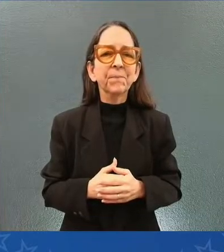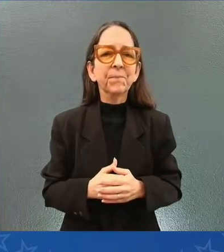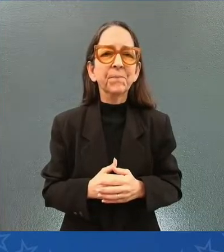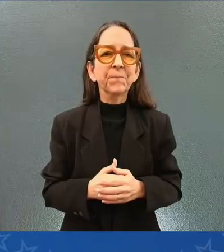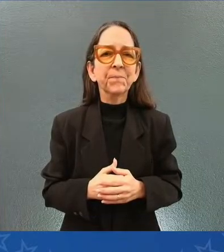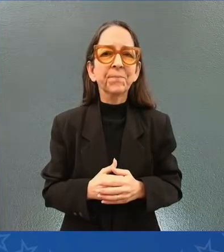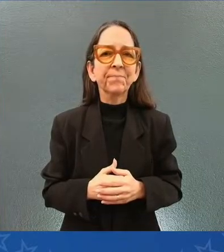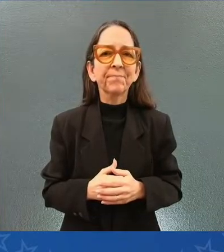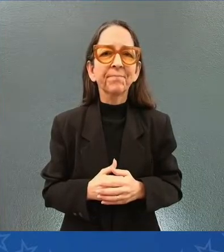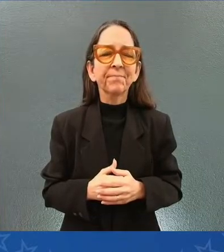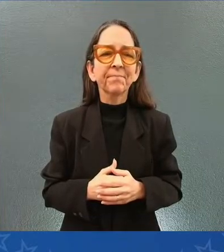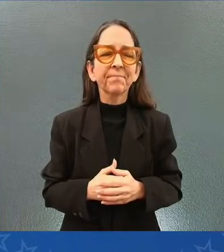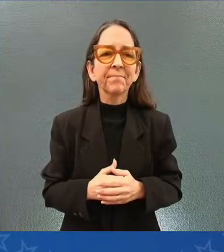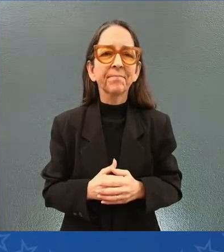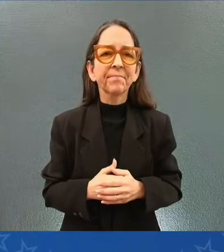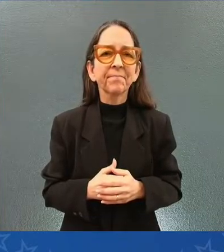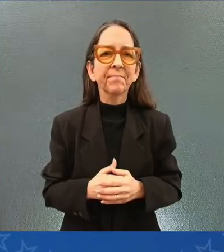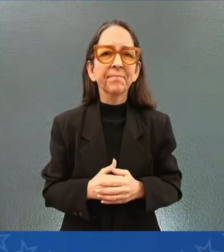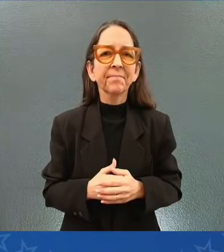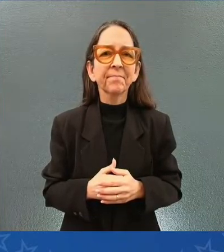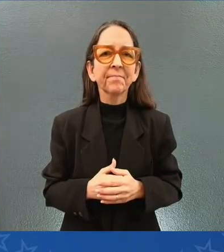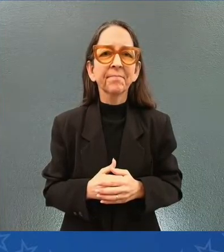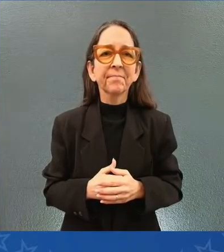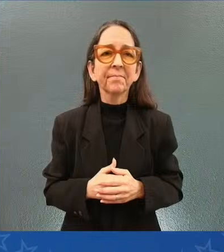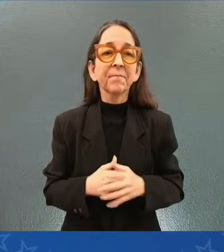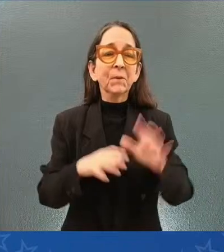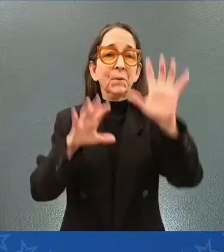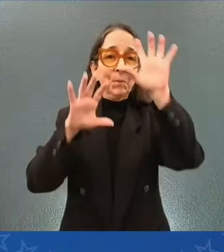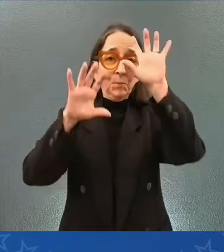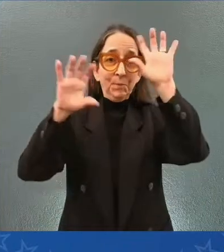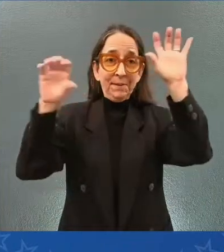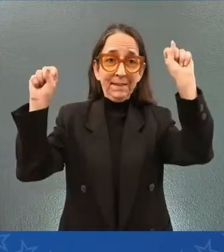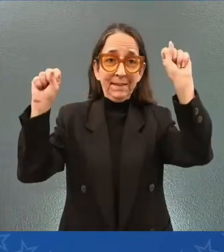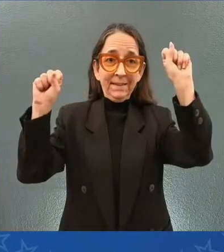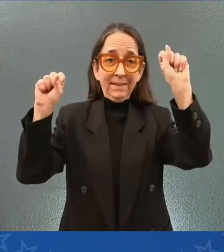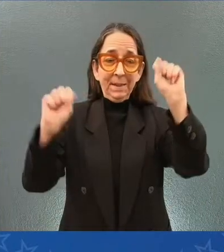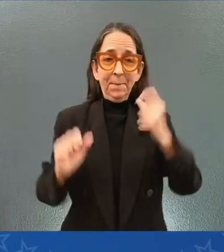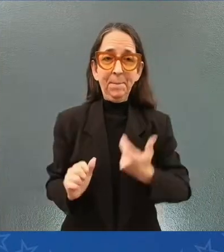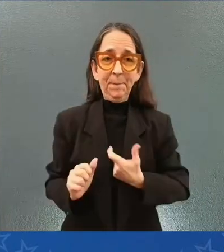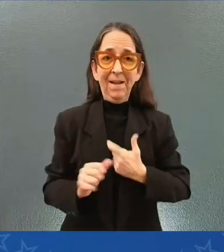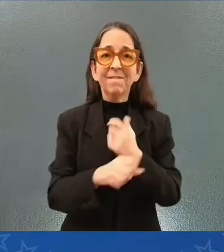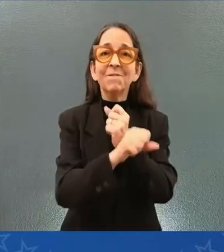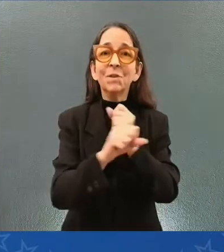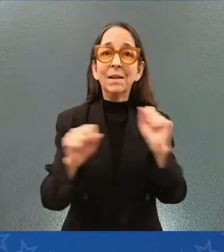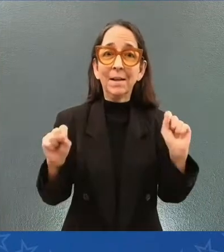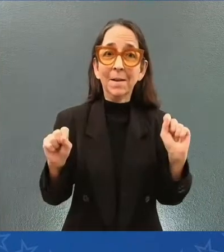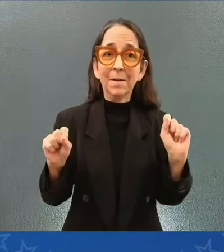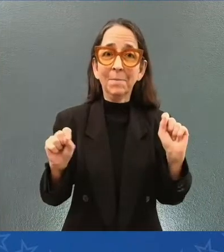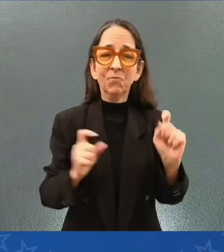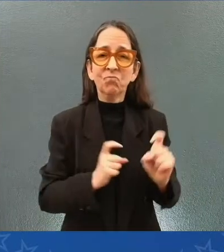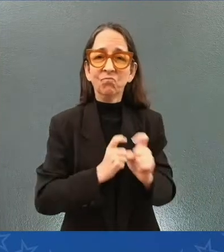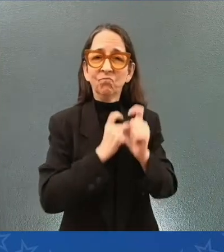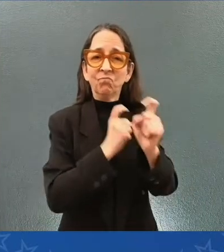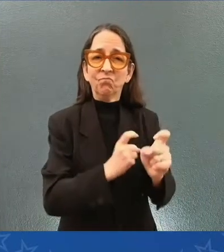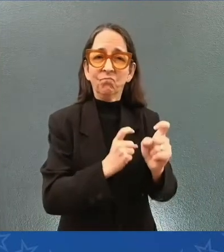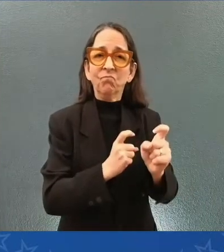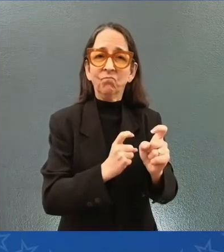The Presidential Medal of Freedom is awarded to Jose Andres. From his parents' kitchen in Spain, Jose Andres arrived in America